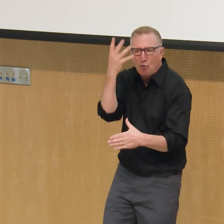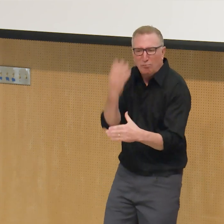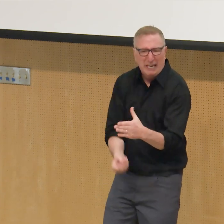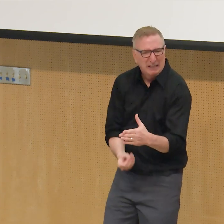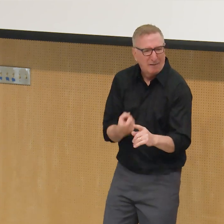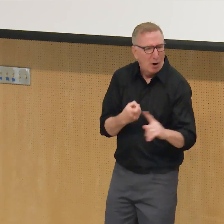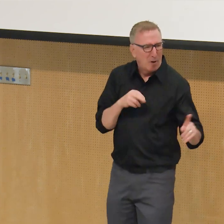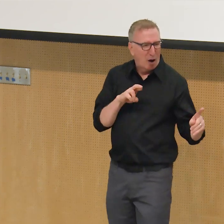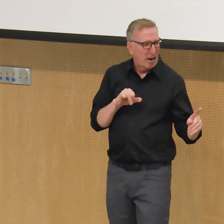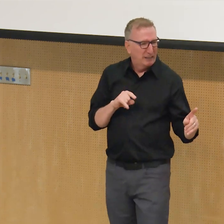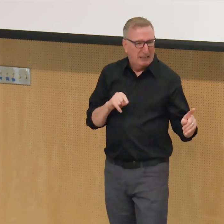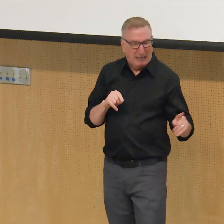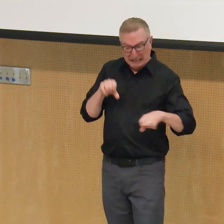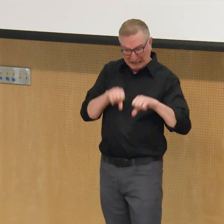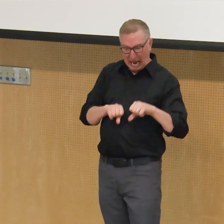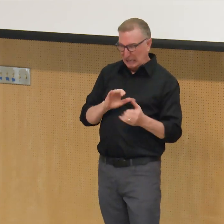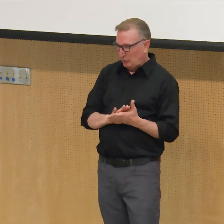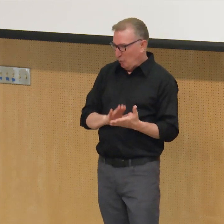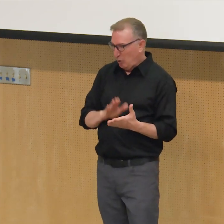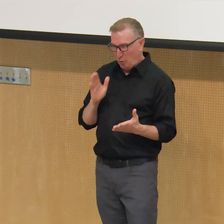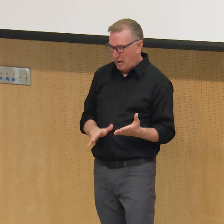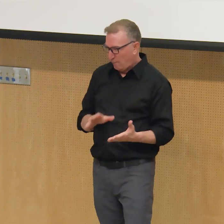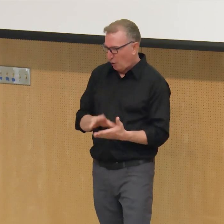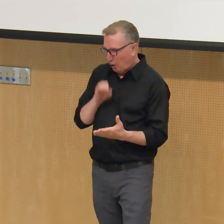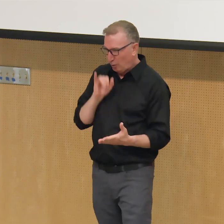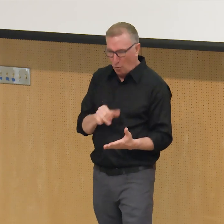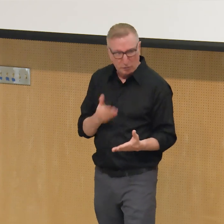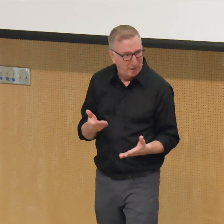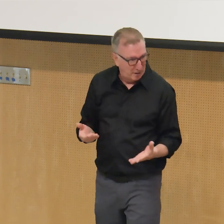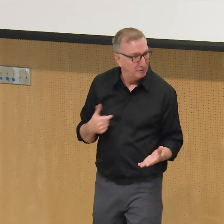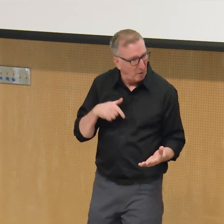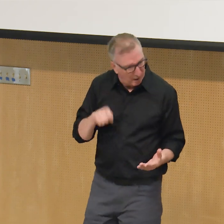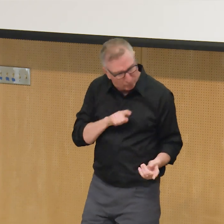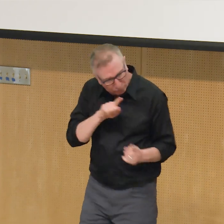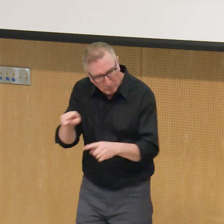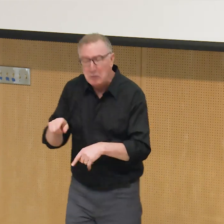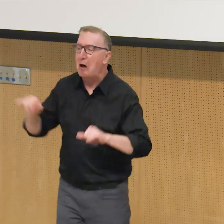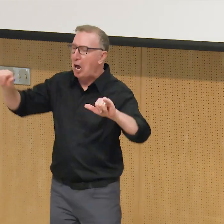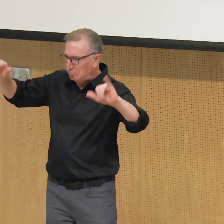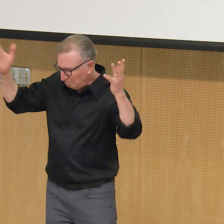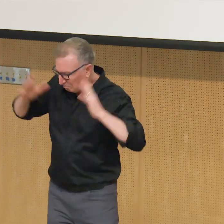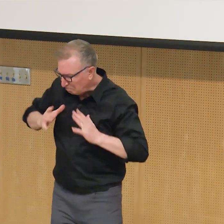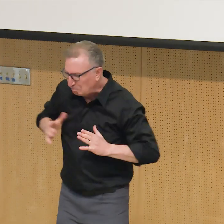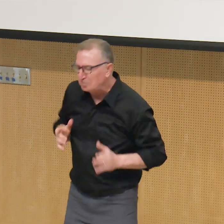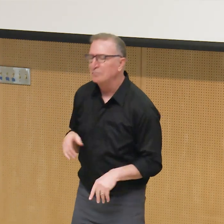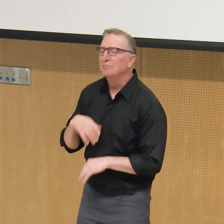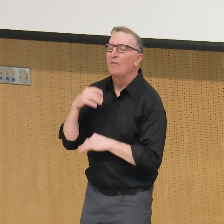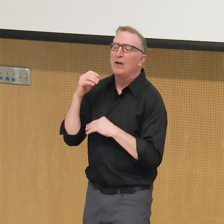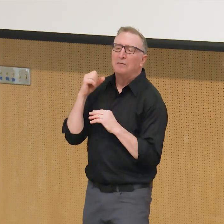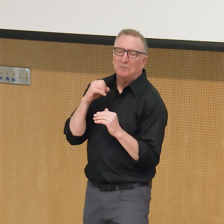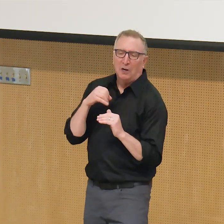like psych and other things that RIT students weren't required to take and I thought, "OK, that's fine with me."